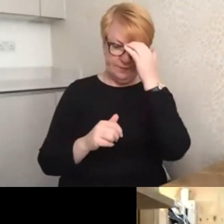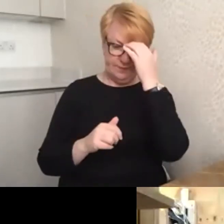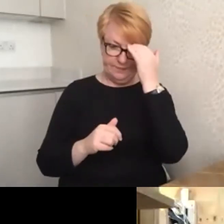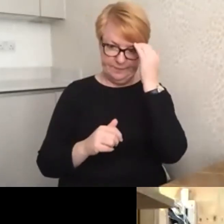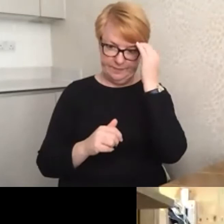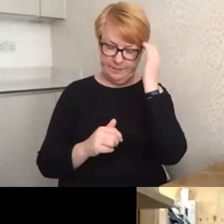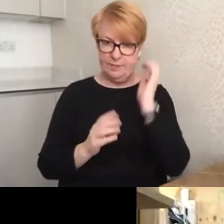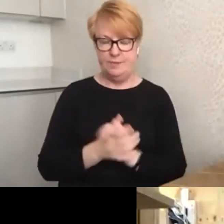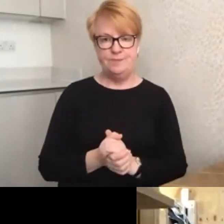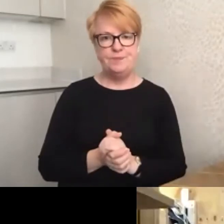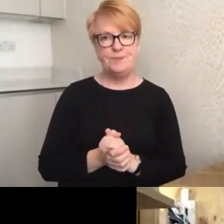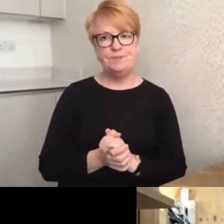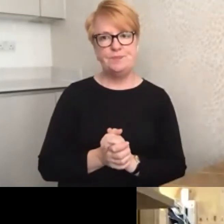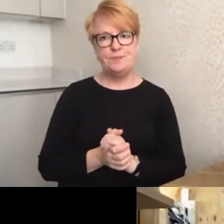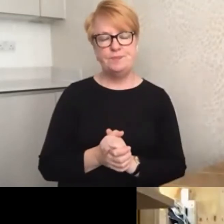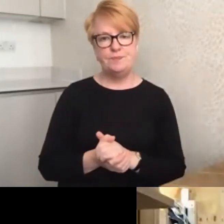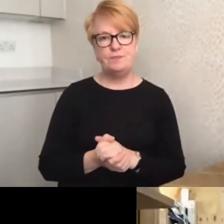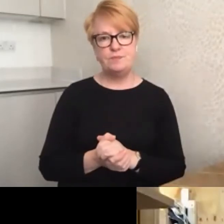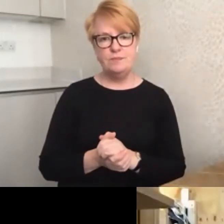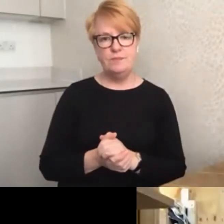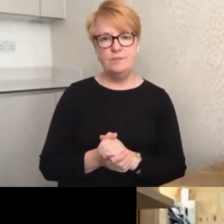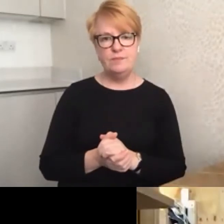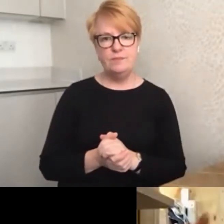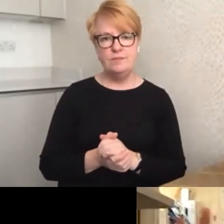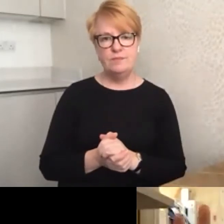I mean, like, it goes back, actually, to my first slide, which is